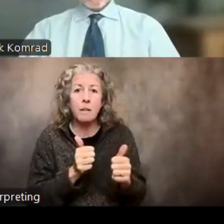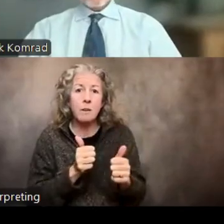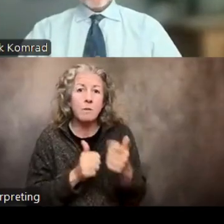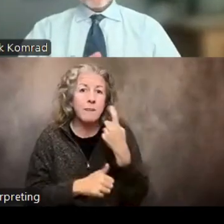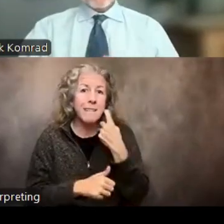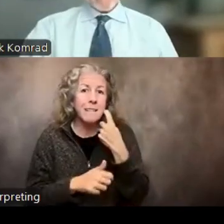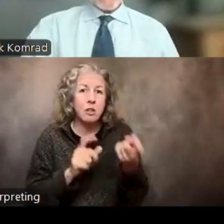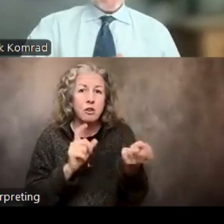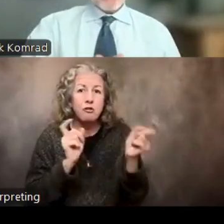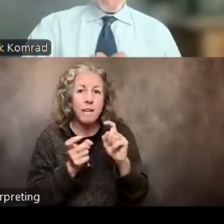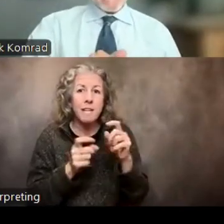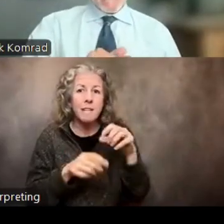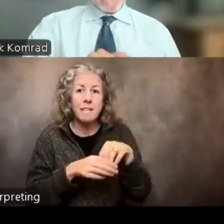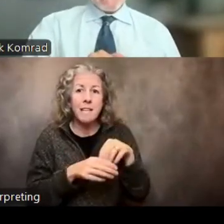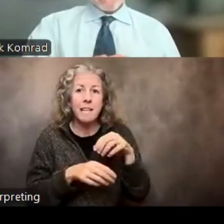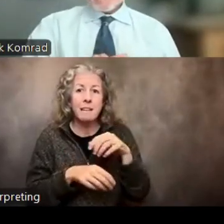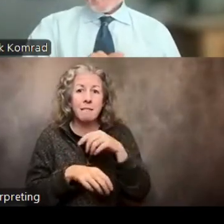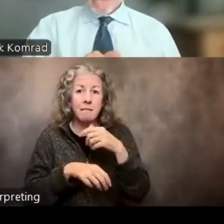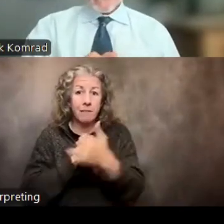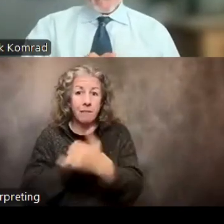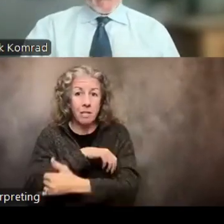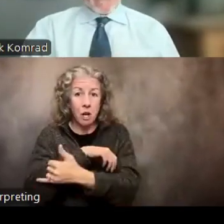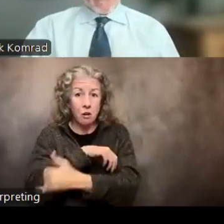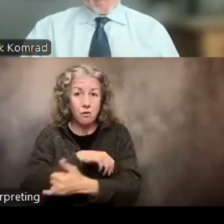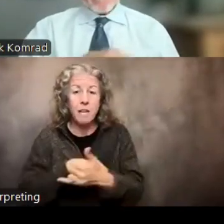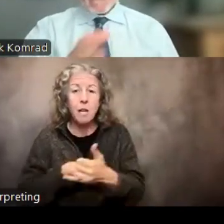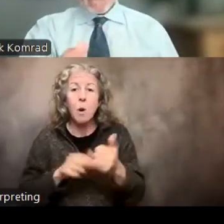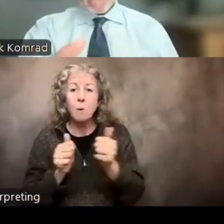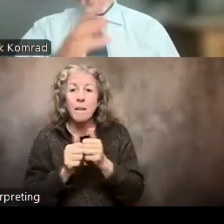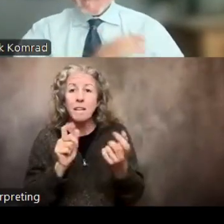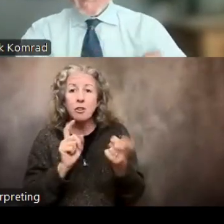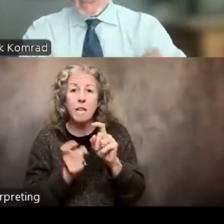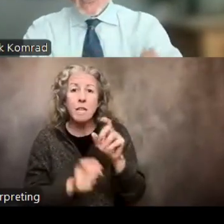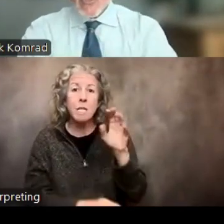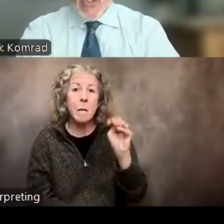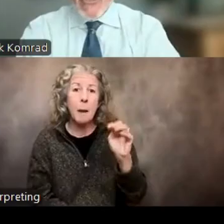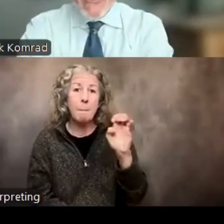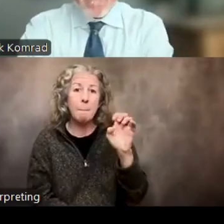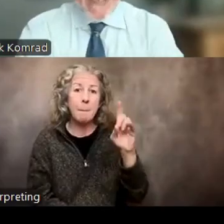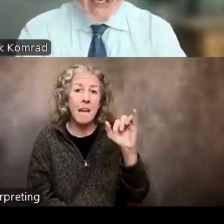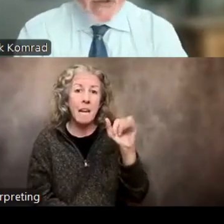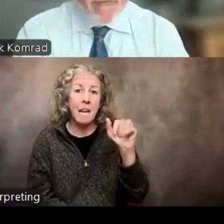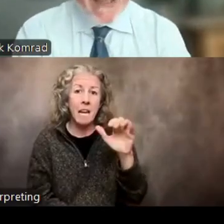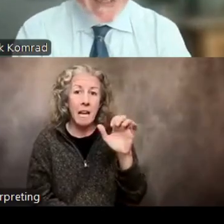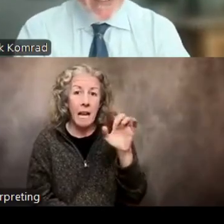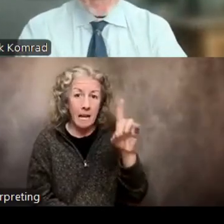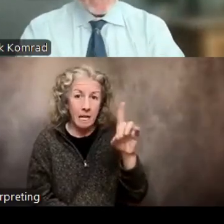with the reduction in Medicaid, they're especially in peril. Medicaid is the single largest payer of mental health and